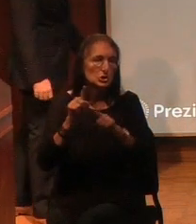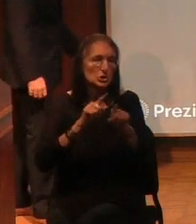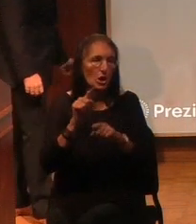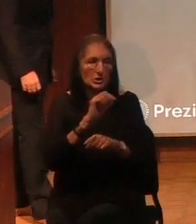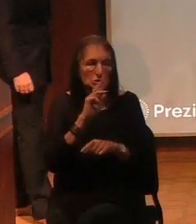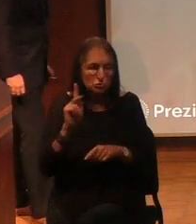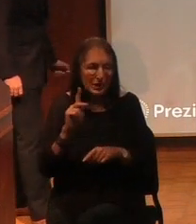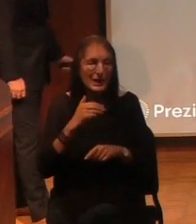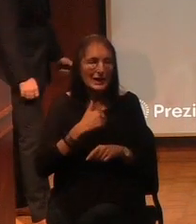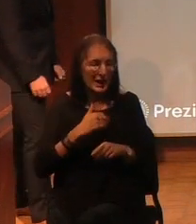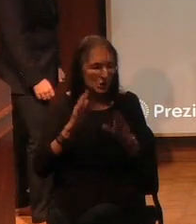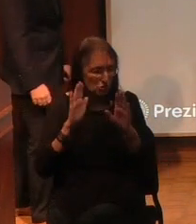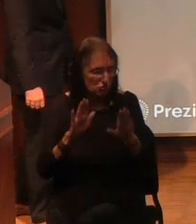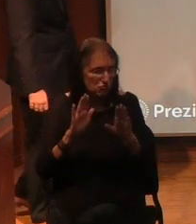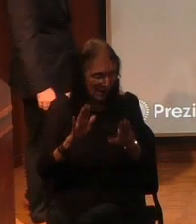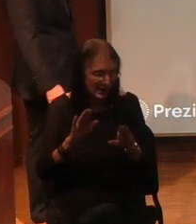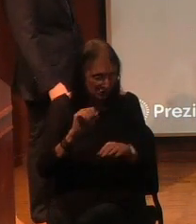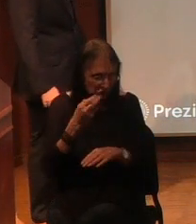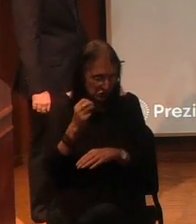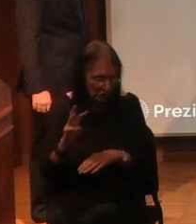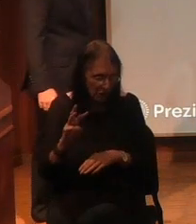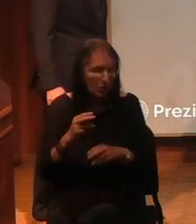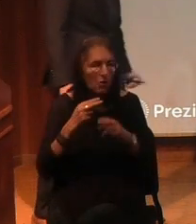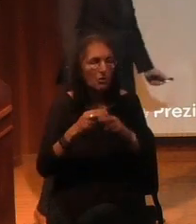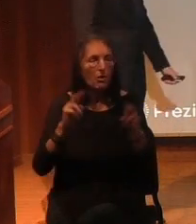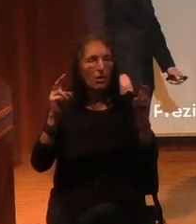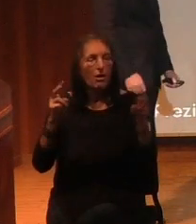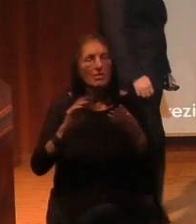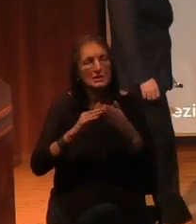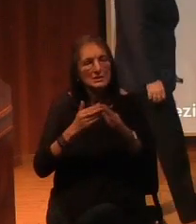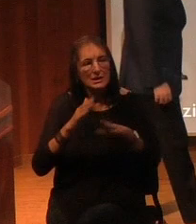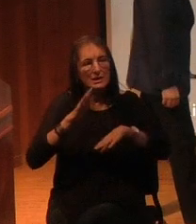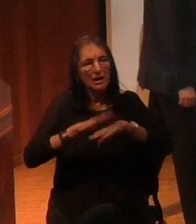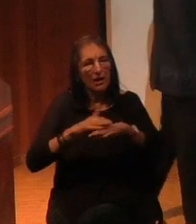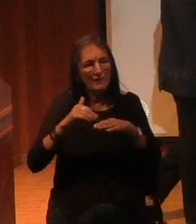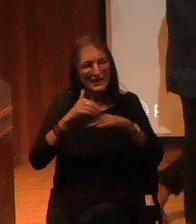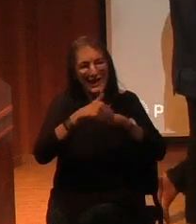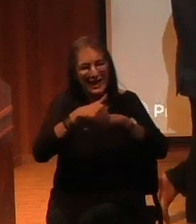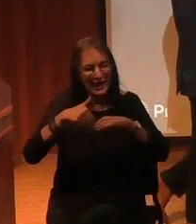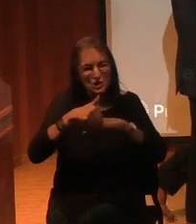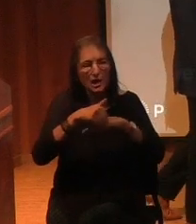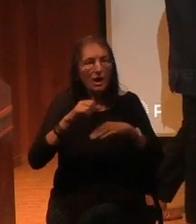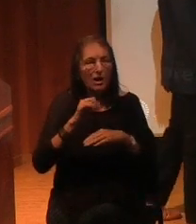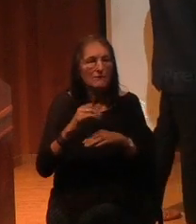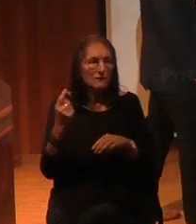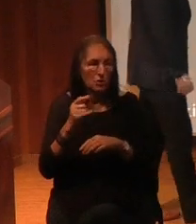"The City on the Edge of Forever." There was a film by Rian Johnson called Looper that deals with this.